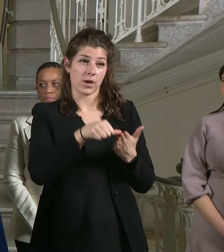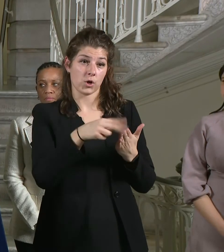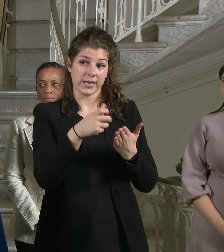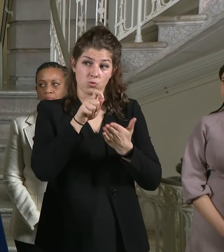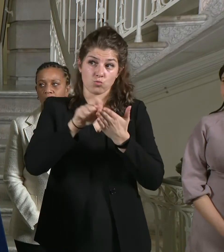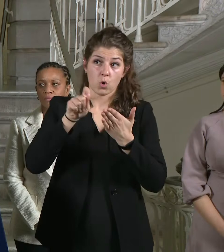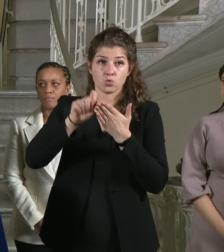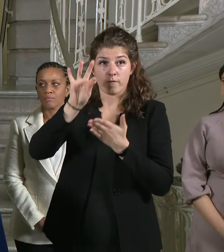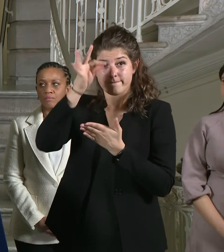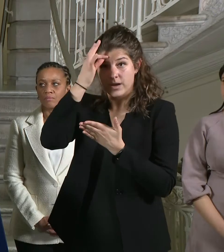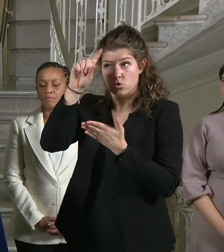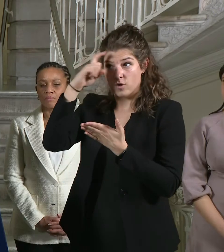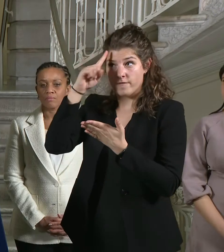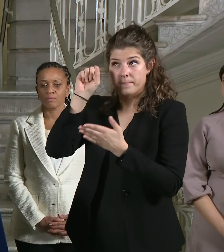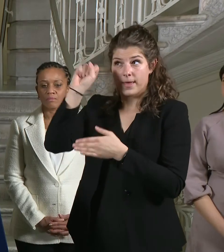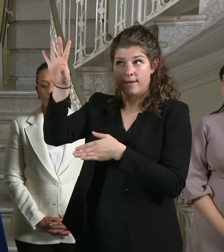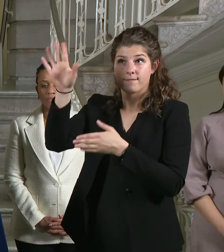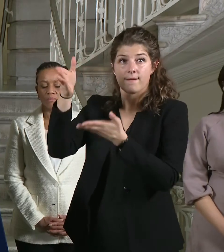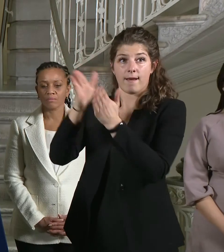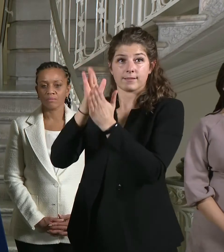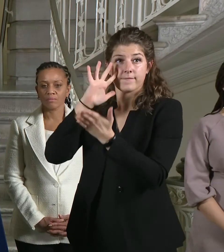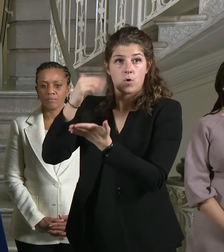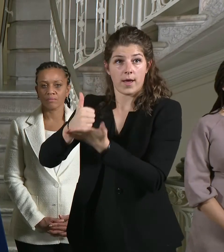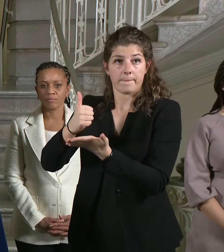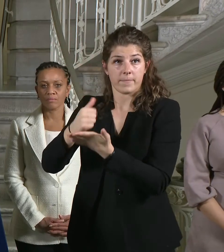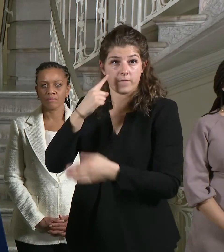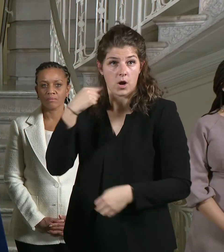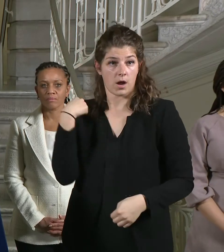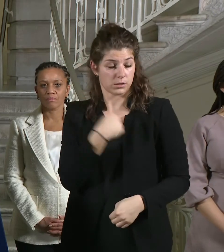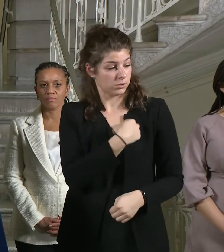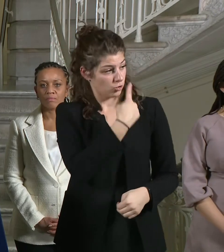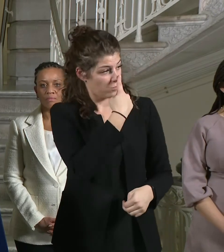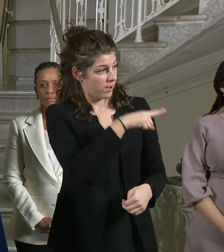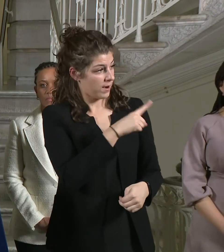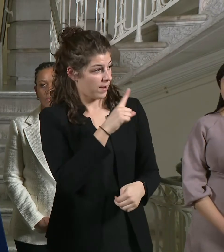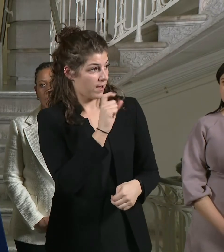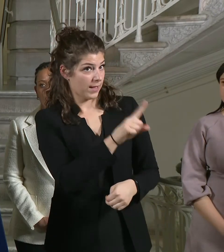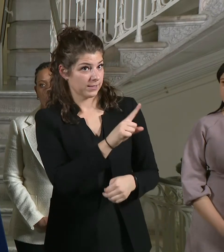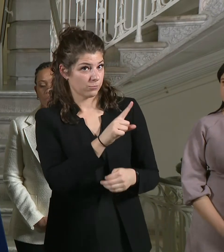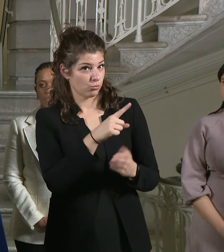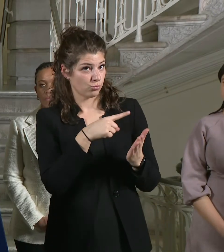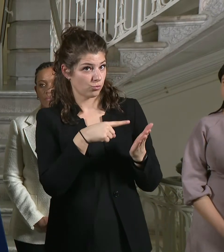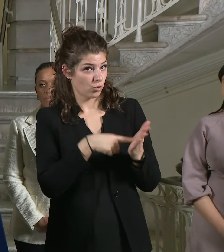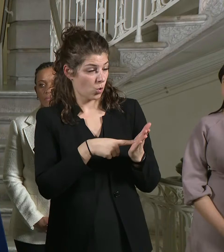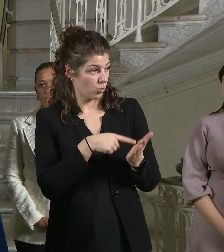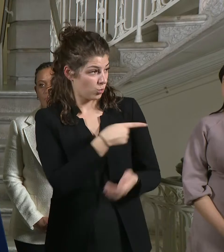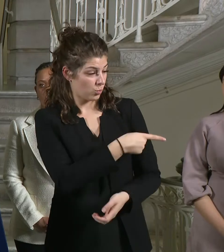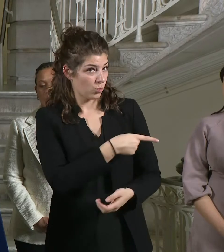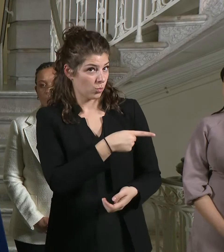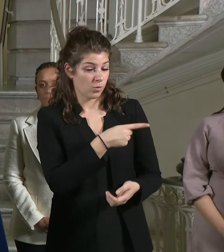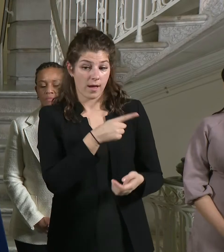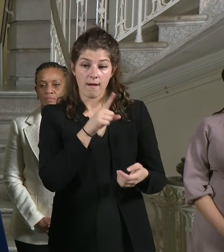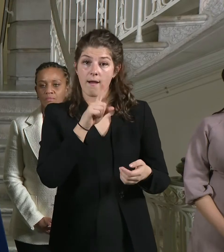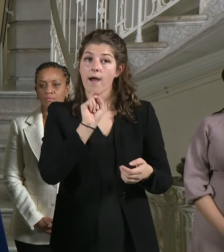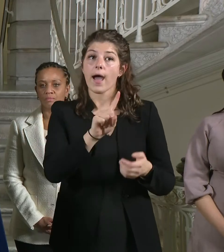CAN YOU ASK THE CONTROLLER TO SEE THE LETTER HE WROTE TO THE FEDERAL GOVERNMEN